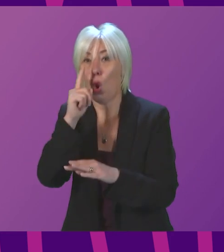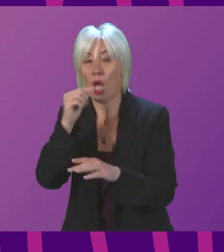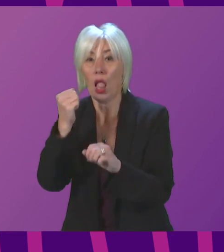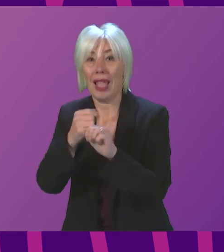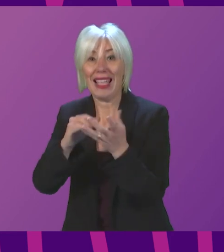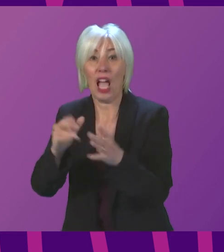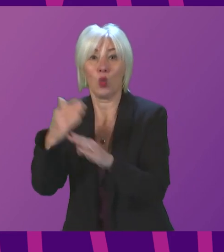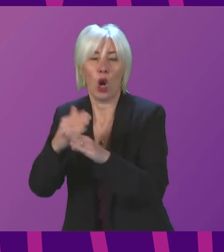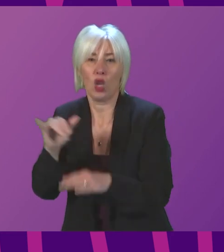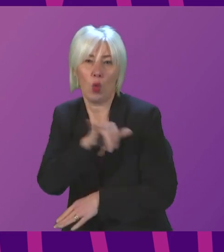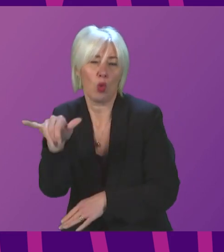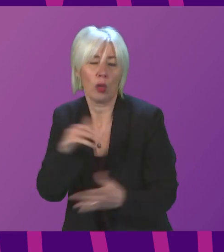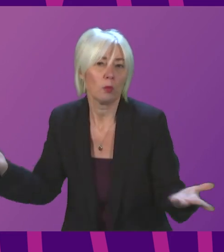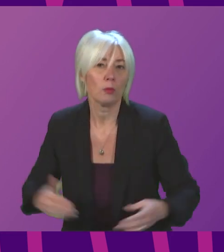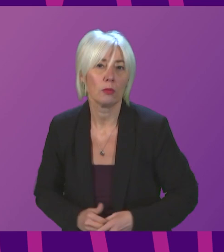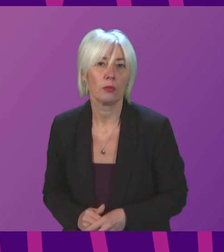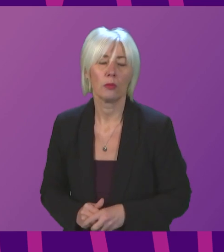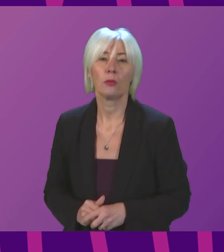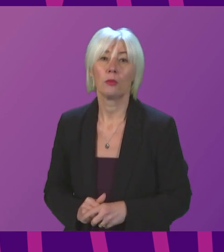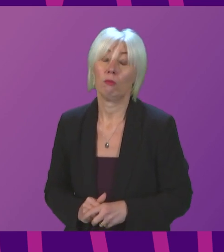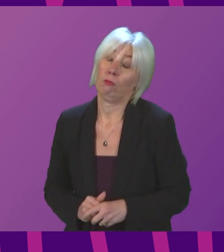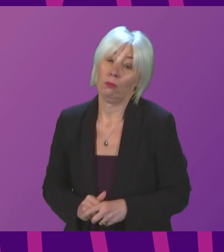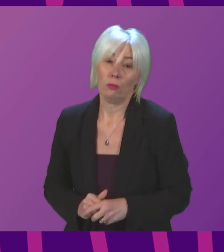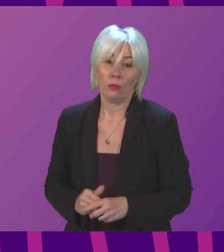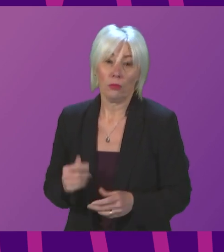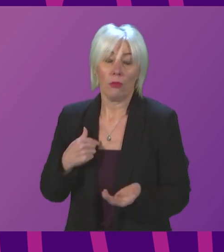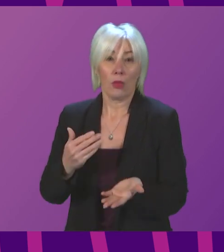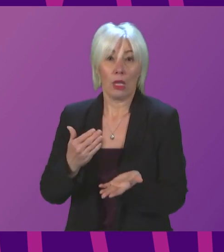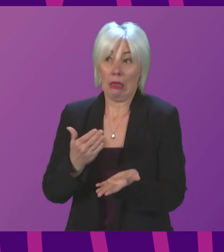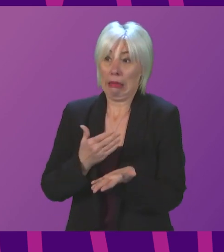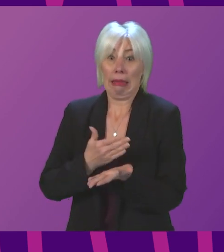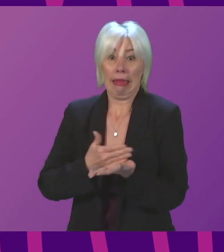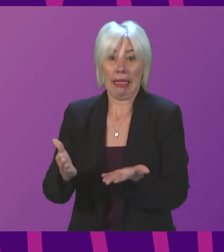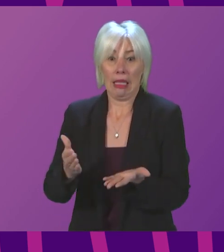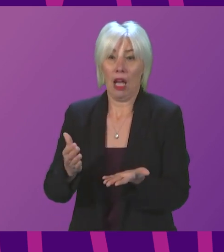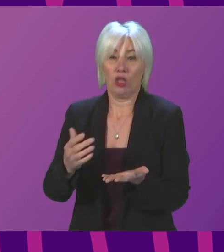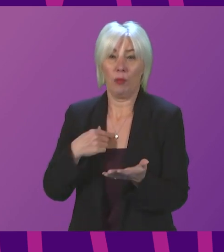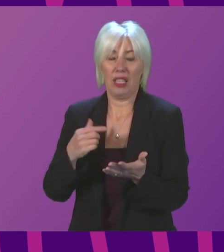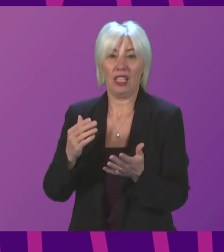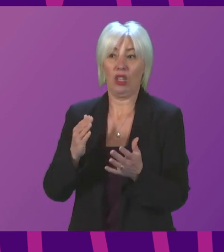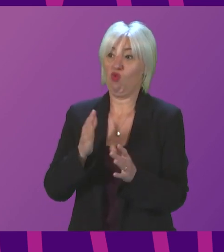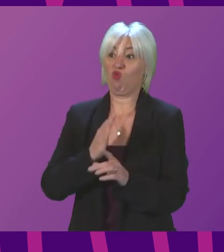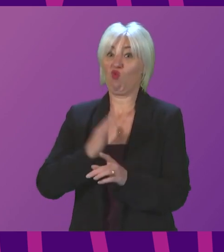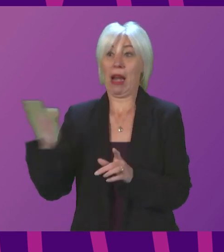It is clear that references to being right wing are references that Douglas Ross seems